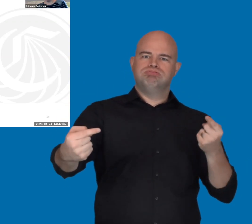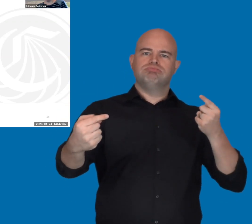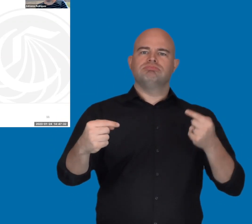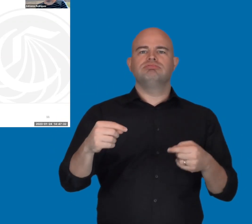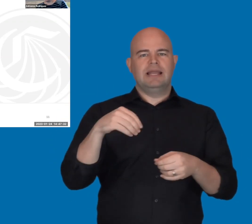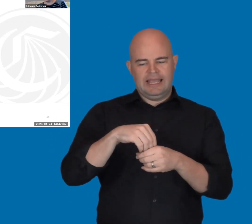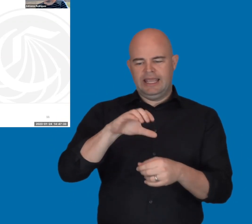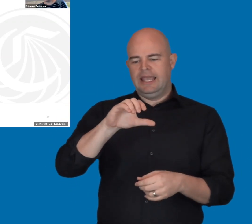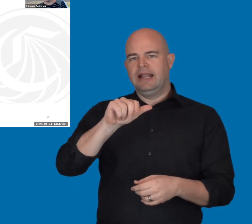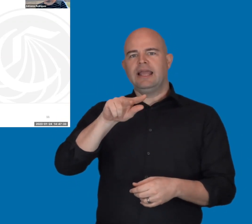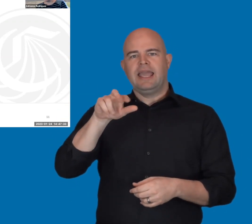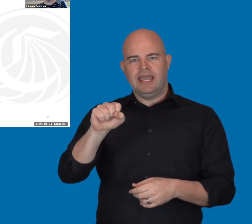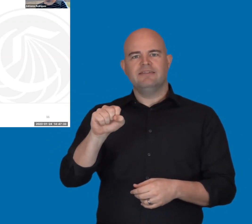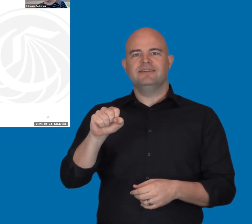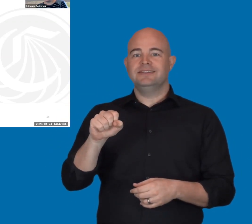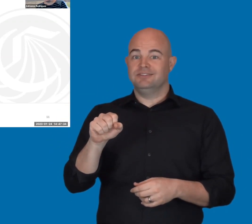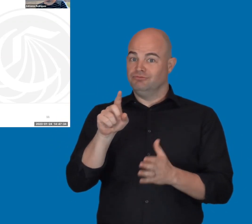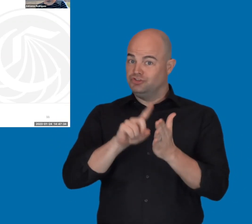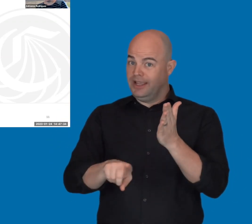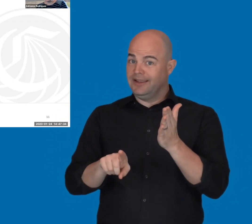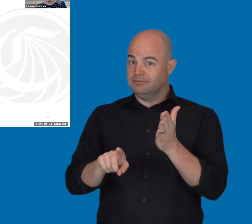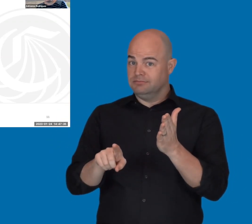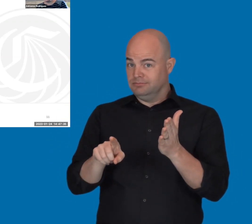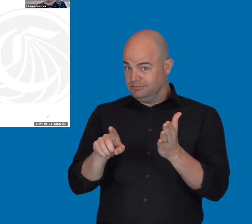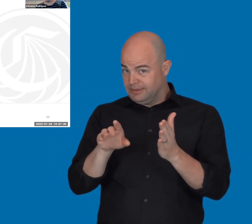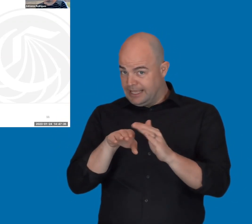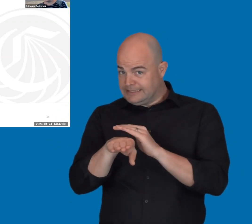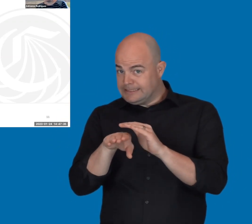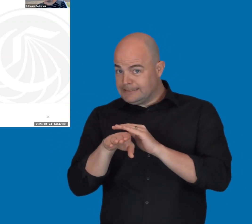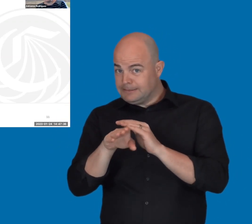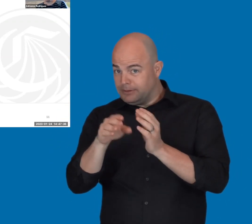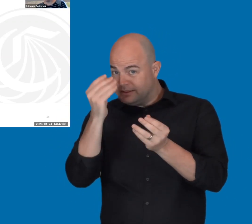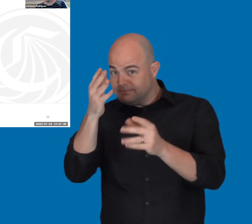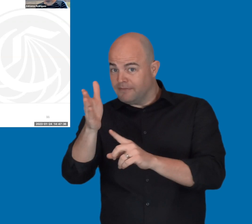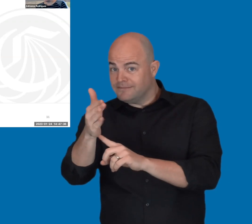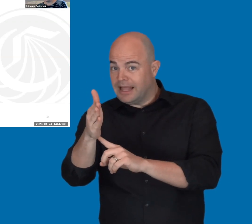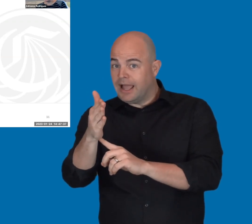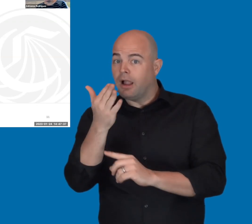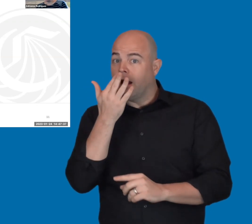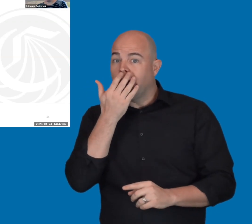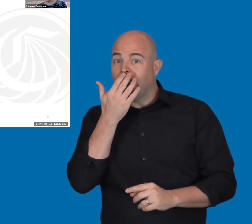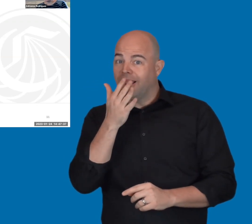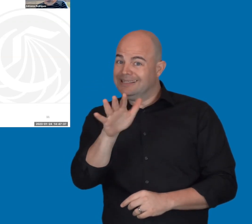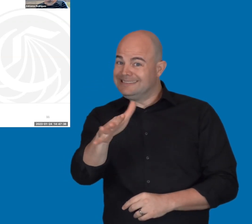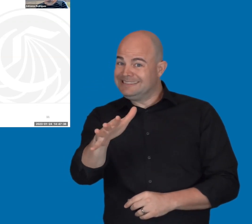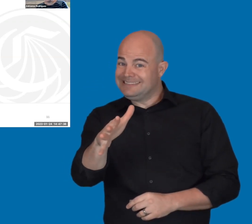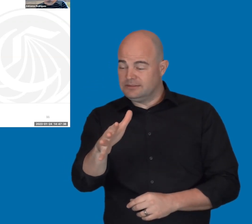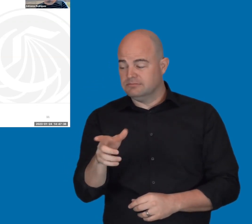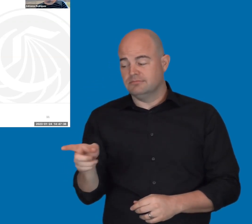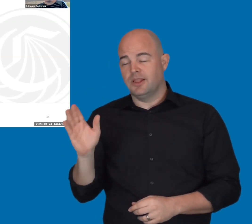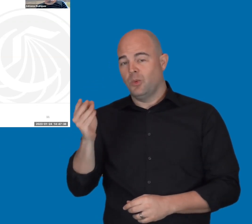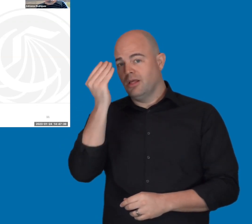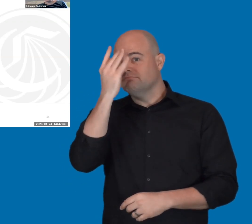that your accessibility checker isn't flagging the color ratio. It will let you know if your colors aren't working with the page.